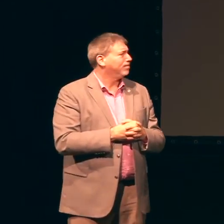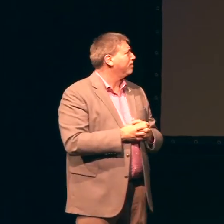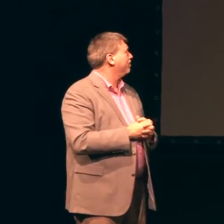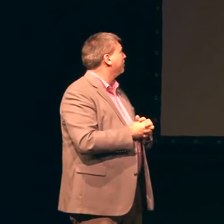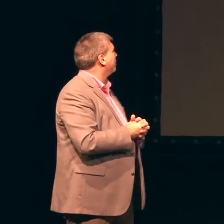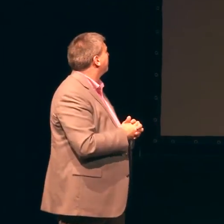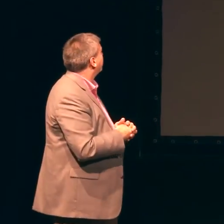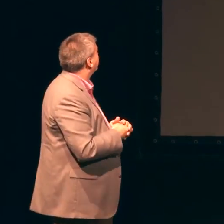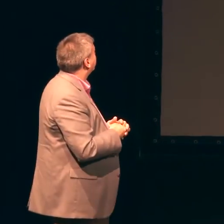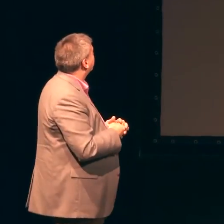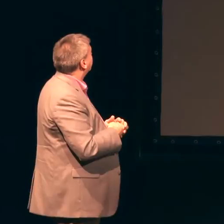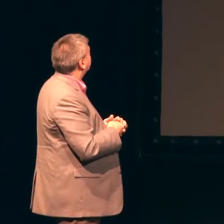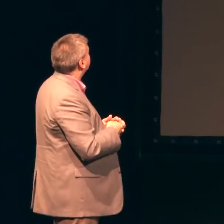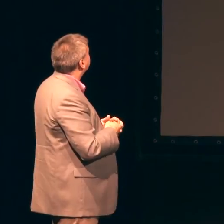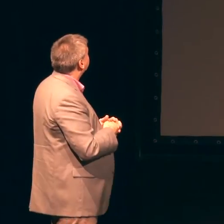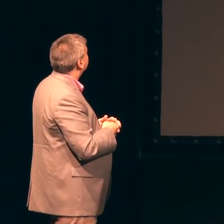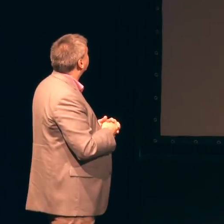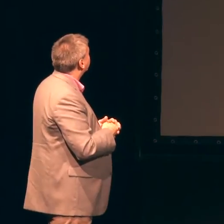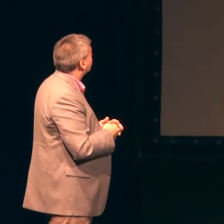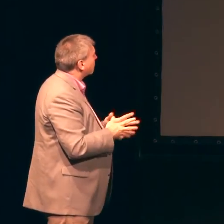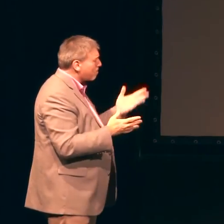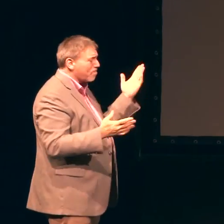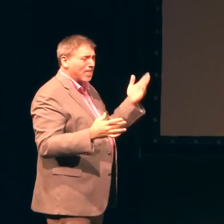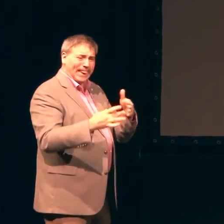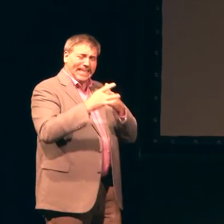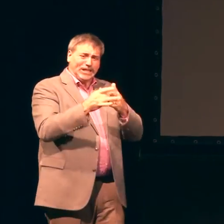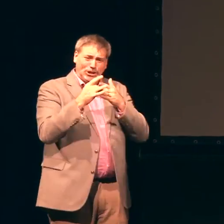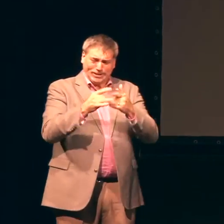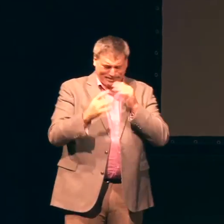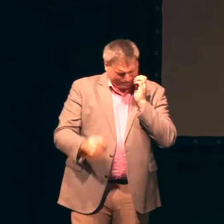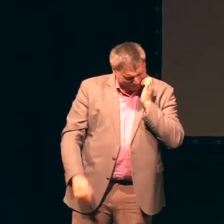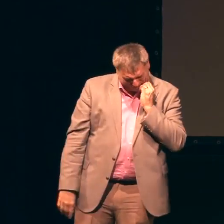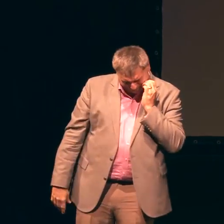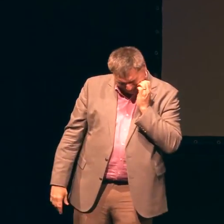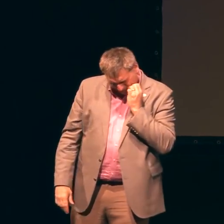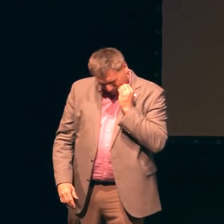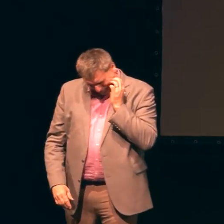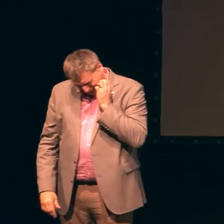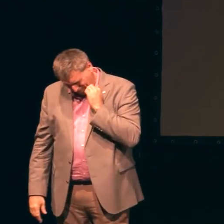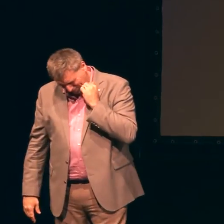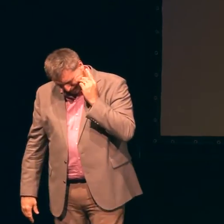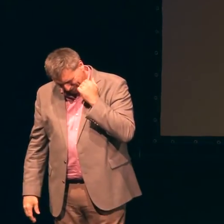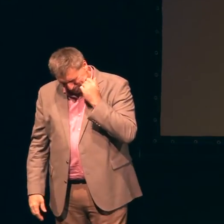sure it's still here 135 years from now. Leadership.